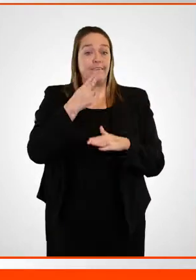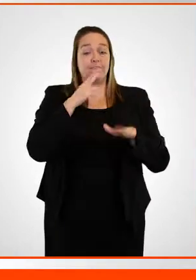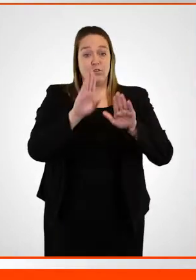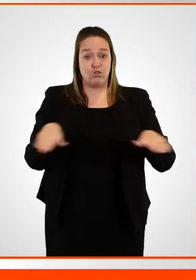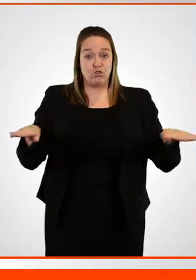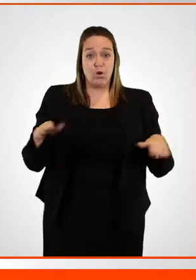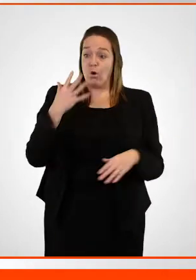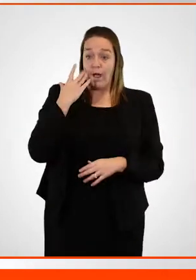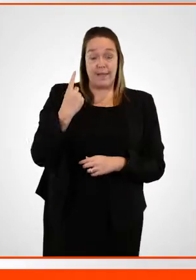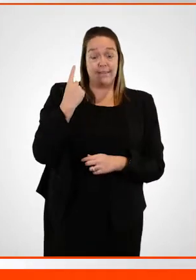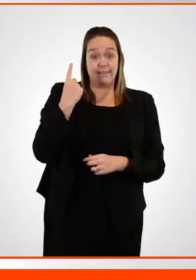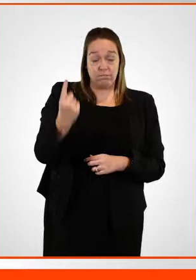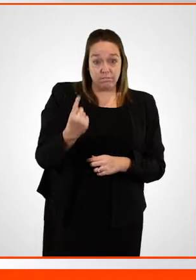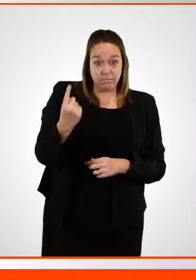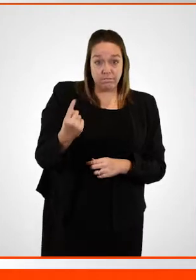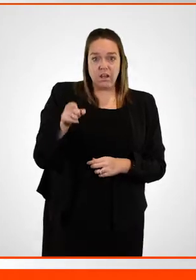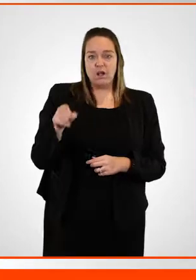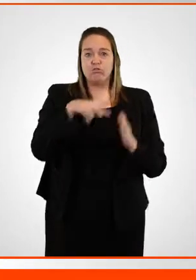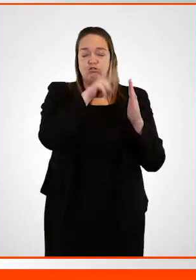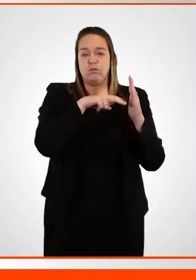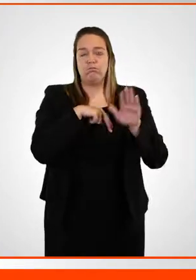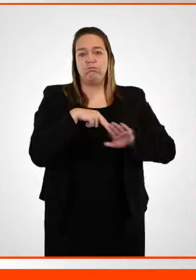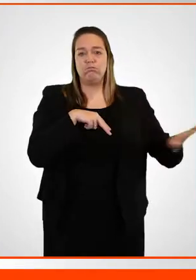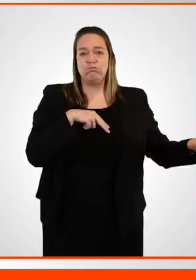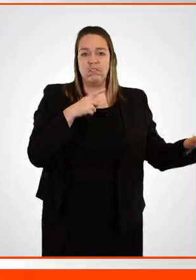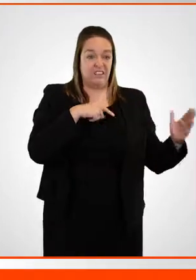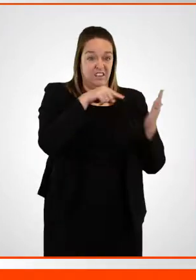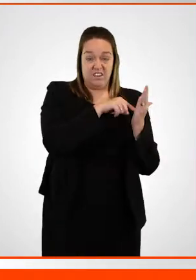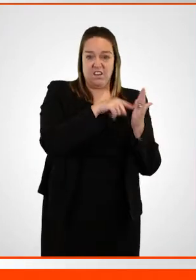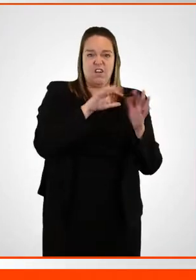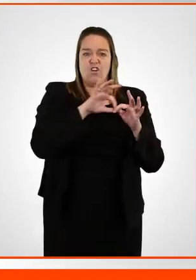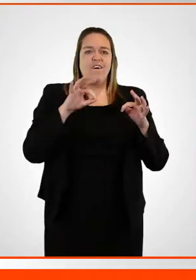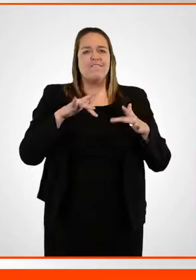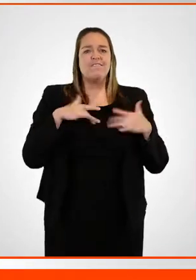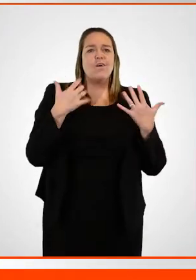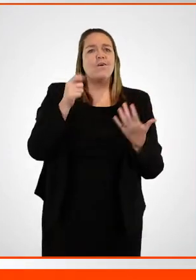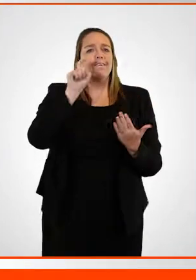on their own do not read because they do not find this to be a pleasurable experience.